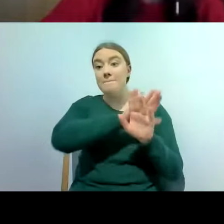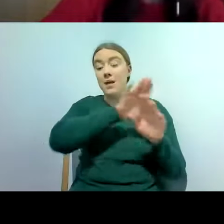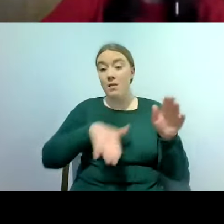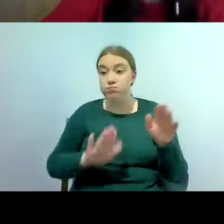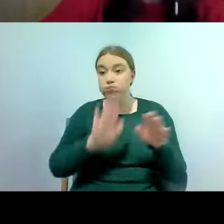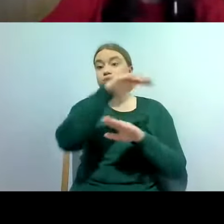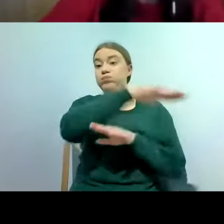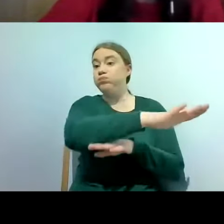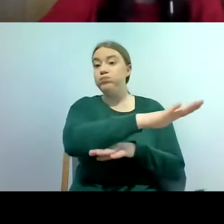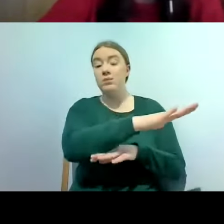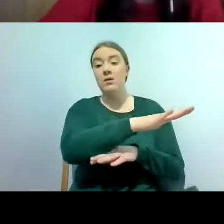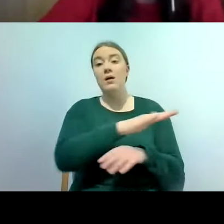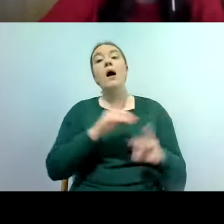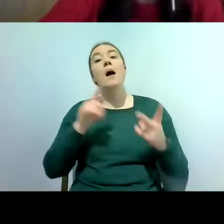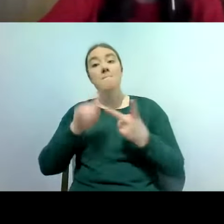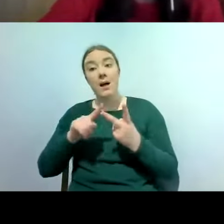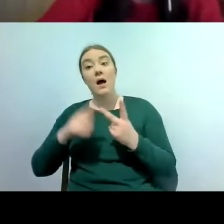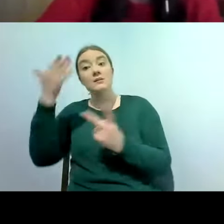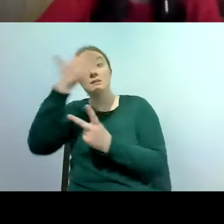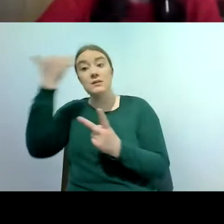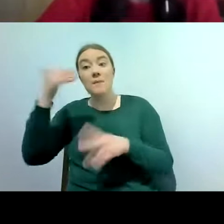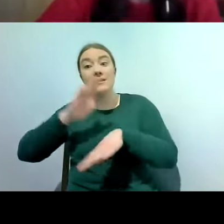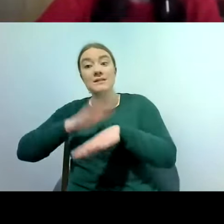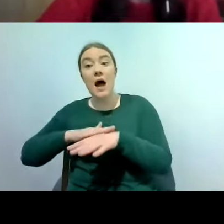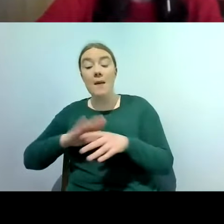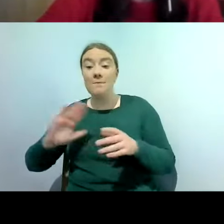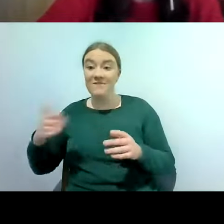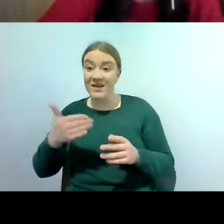whereas the one that came down in the summer when the river level was low